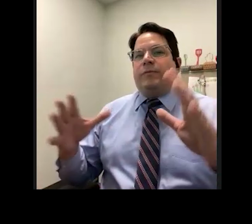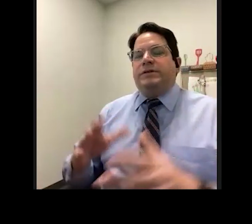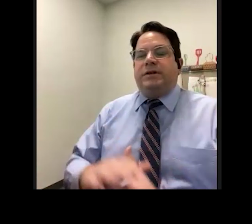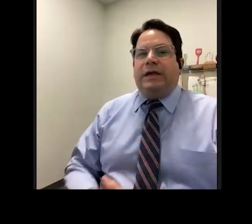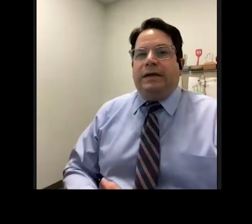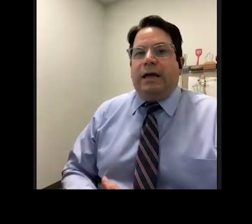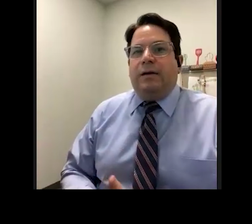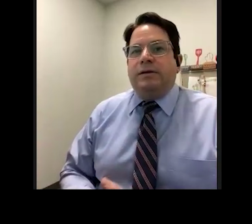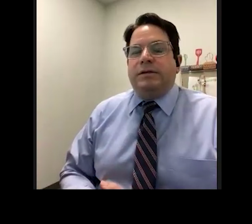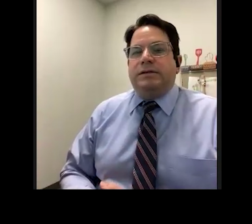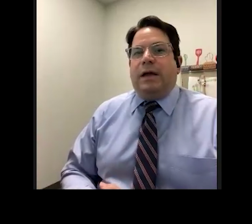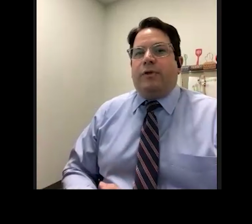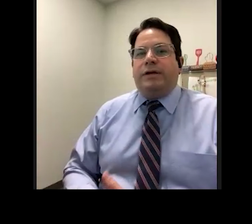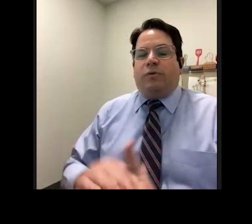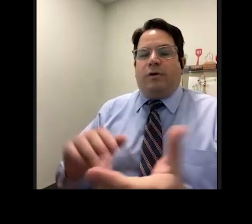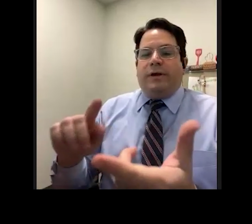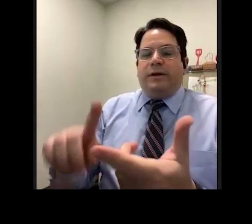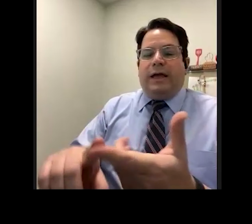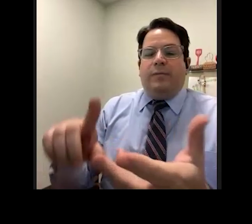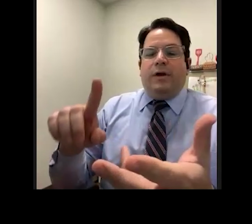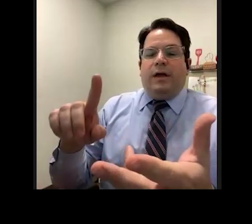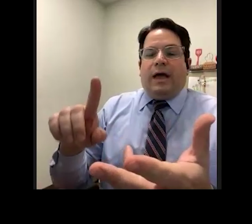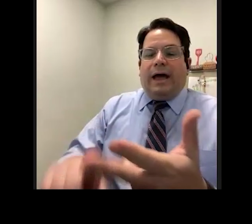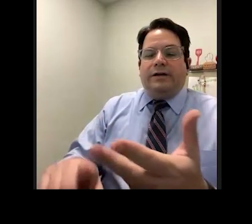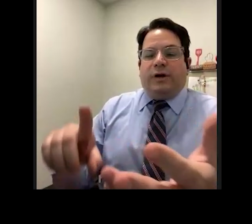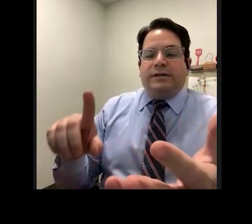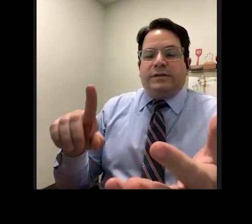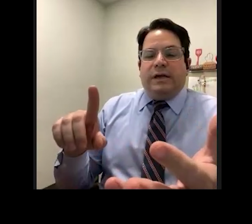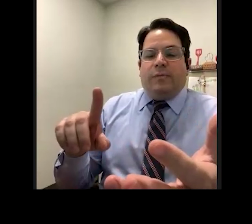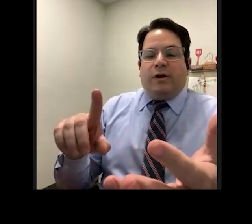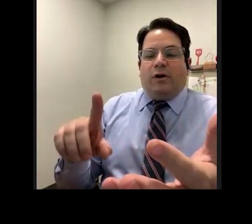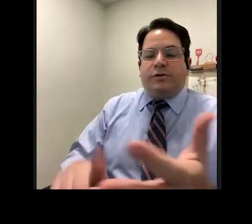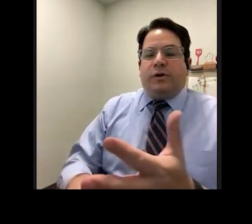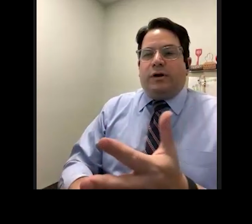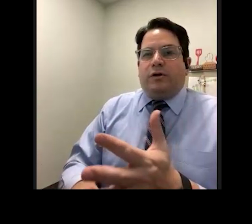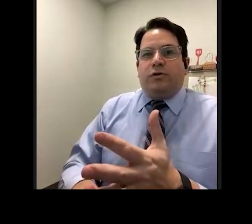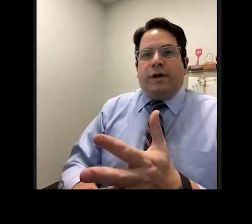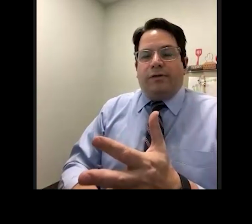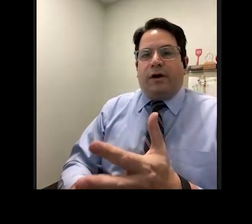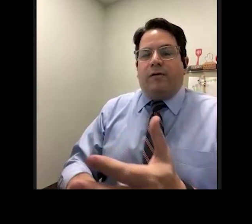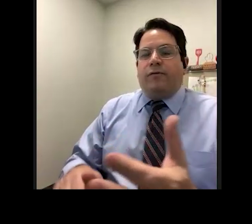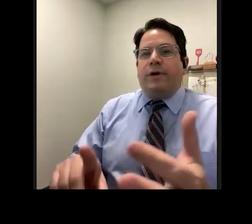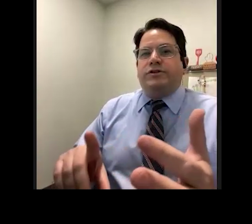different pieces of key datas in the same place, whether it be name, address, but it also can include health care